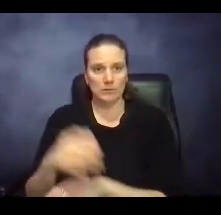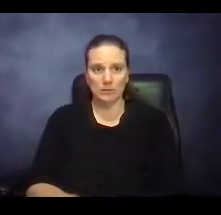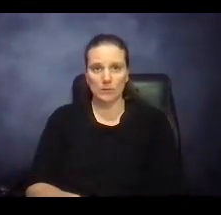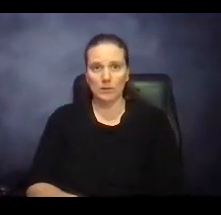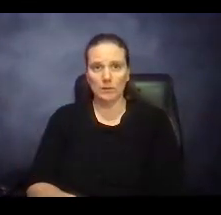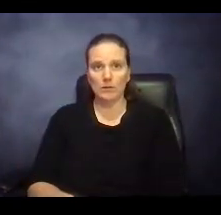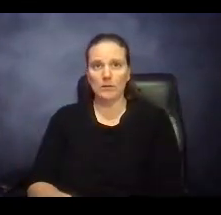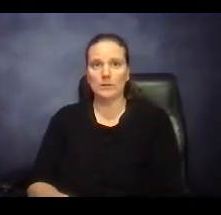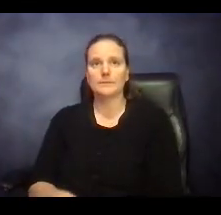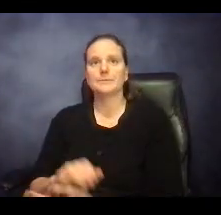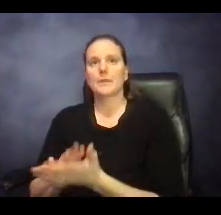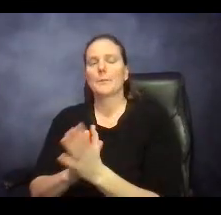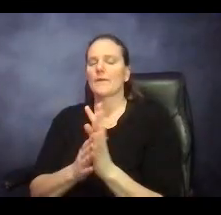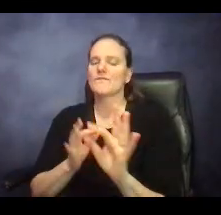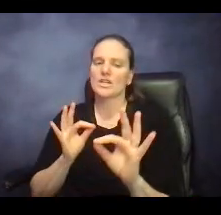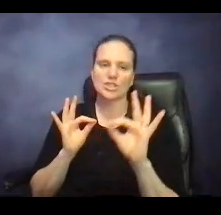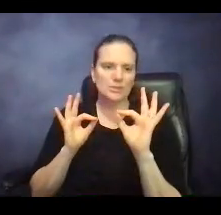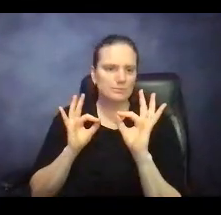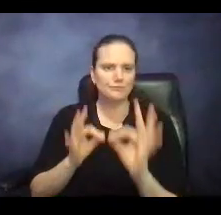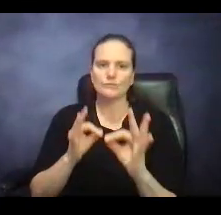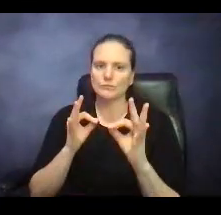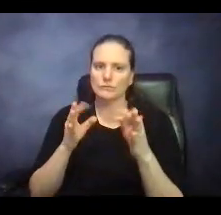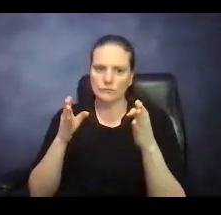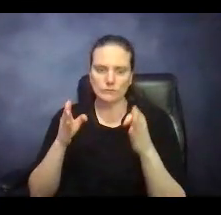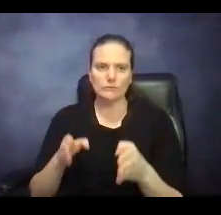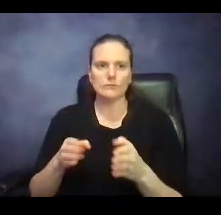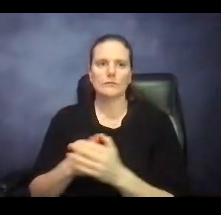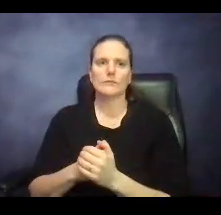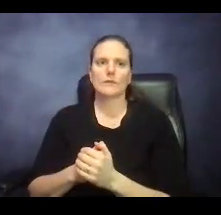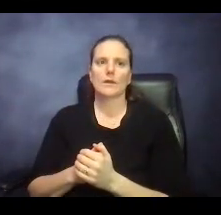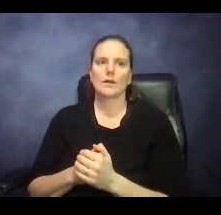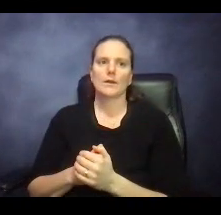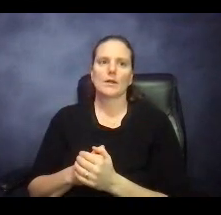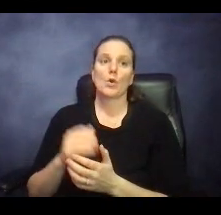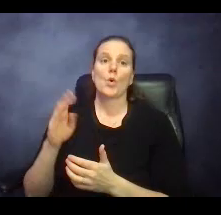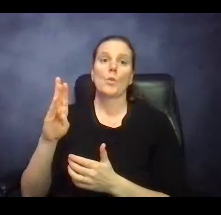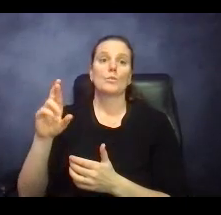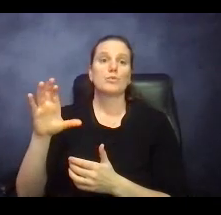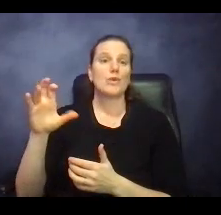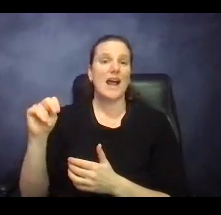with I think most humans perfectionism and Brene Brown talks about this, that it's a way to kind of avoid your shame.